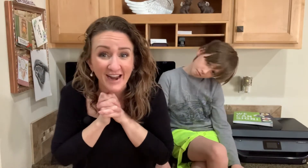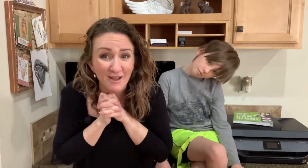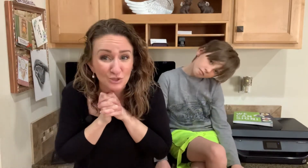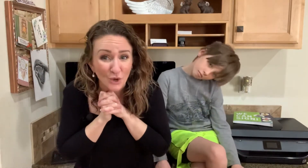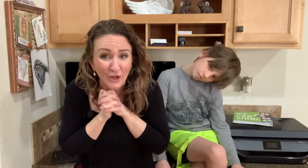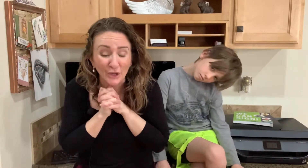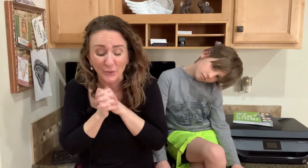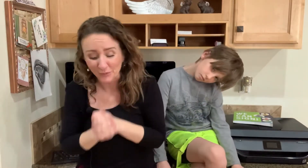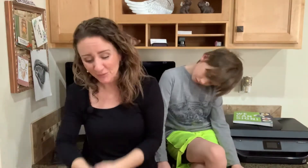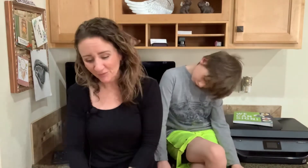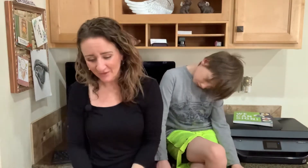that I'm showing you.